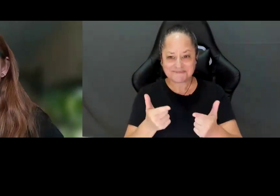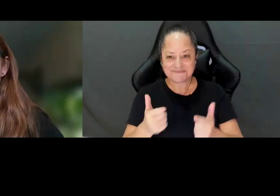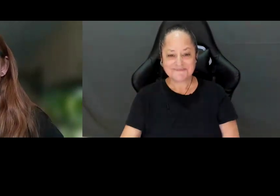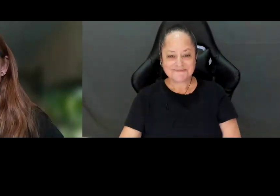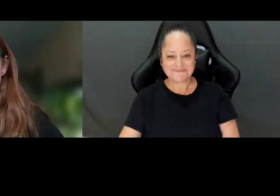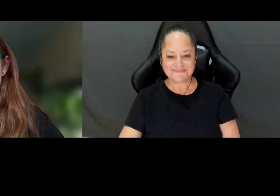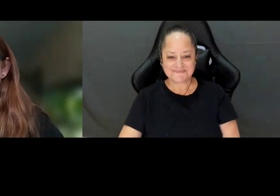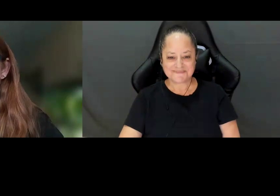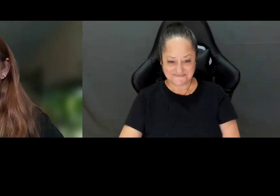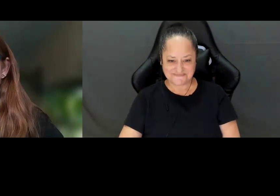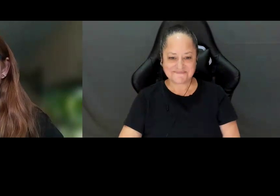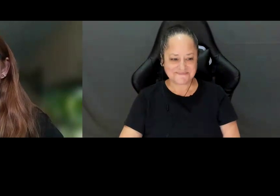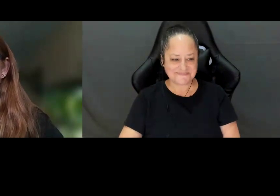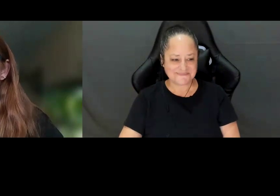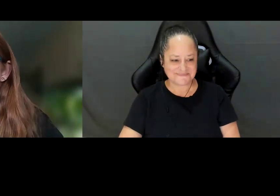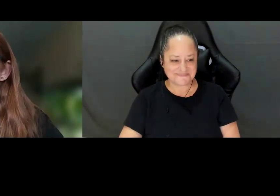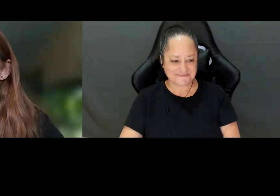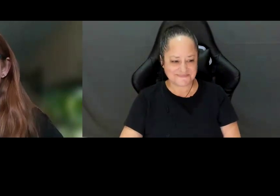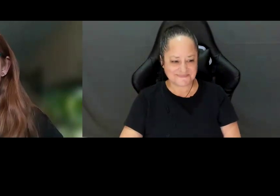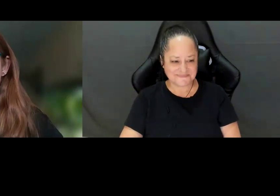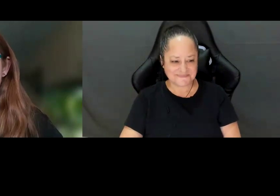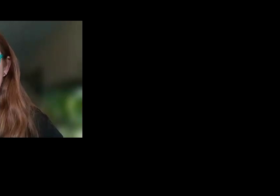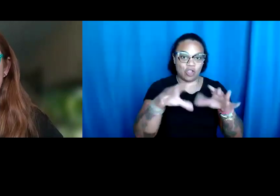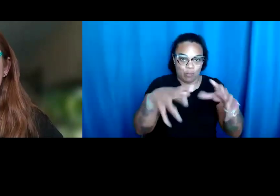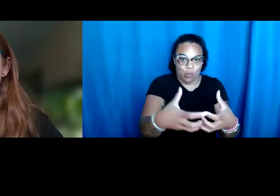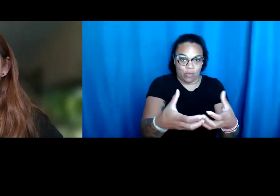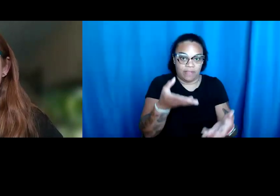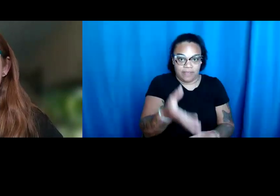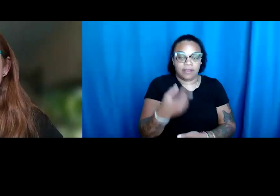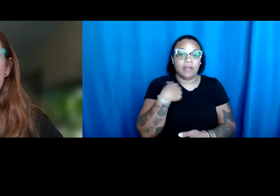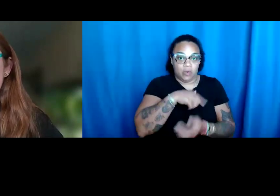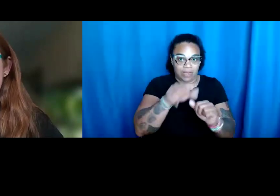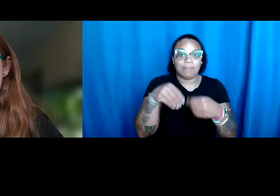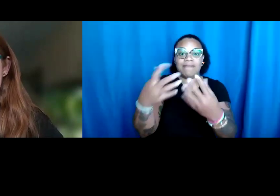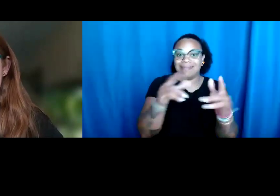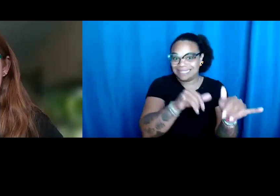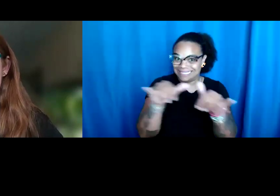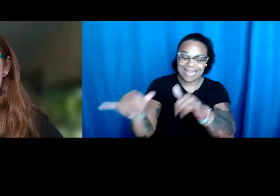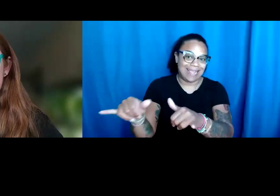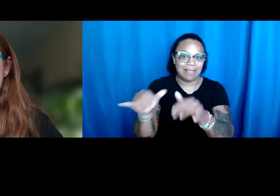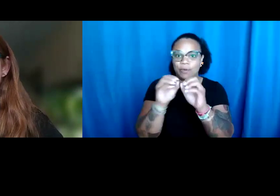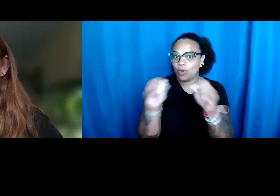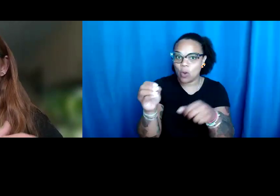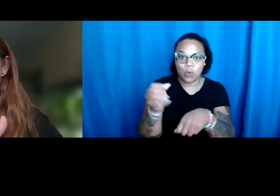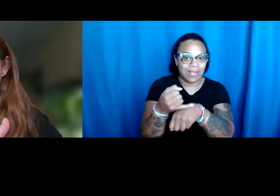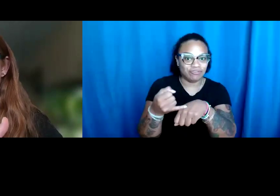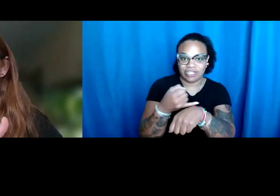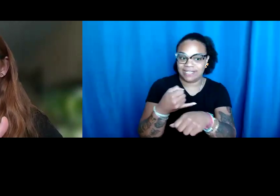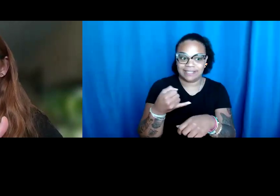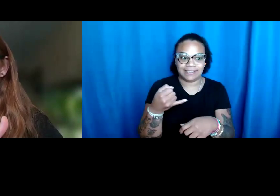So we have a 5 million dollar pool there and we are able to provide those same no interest